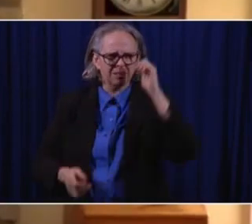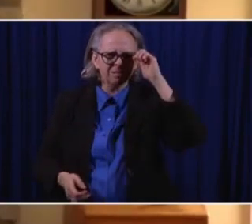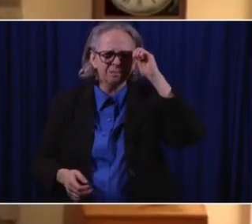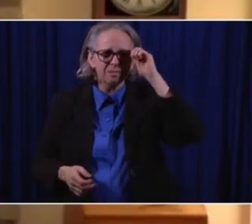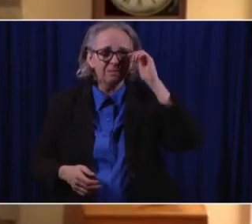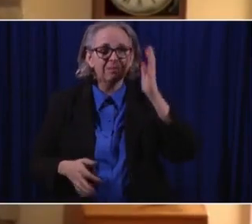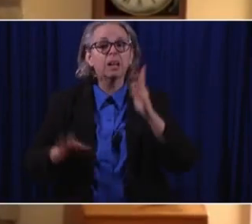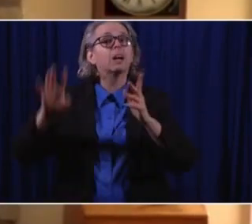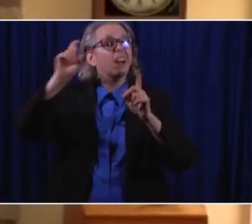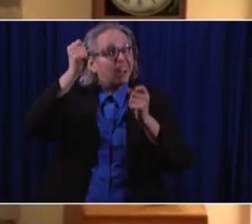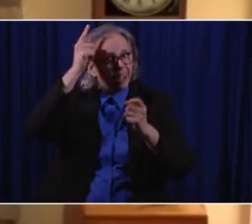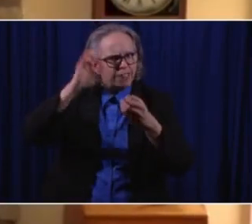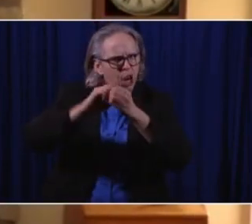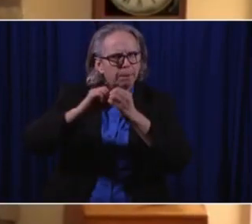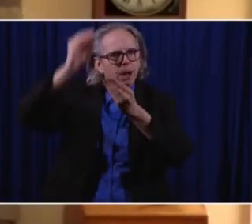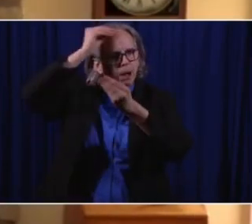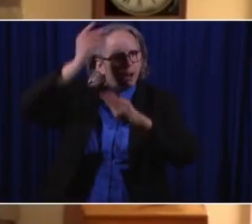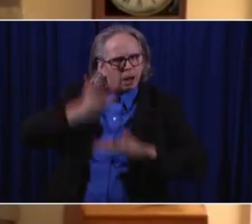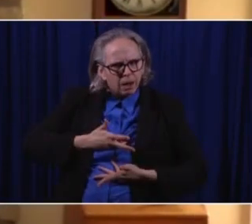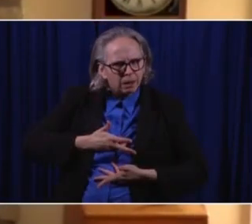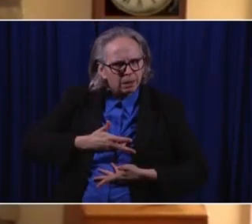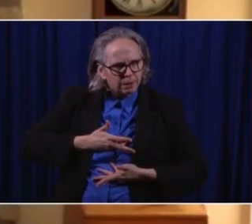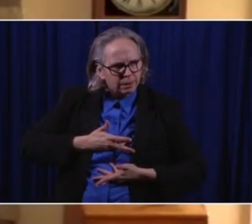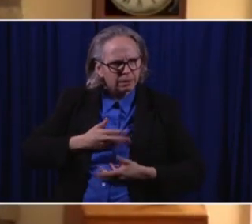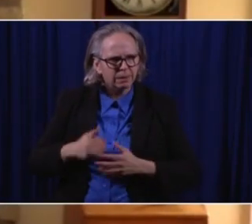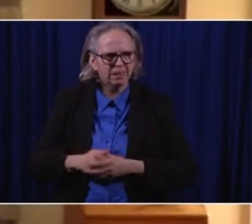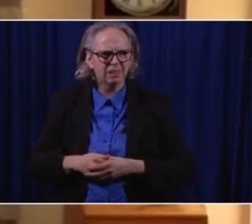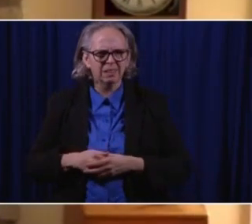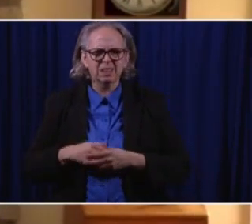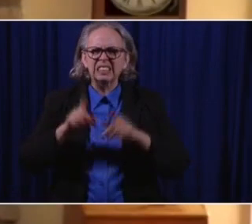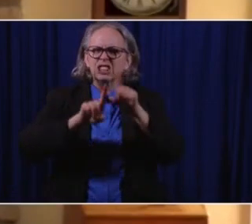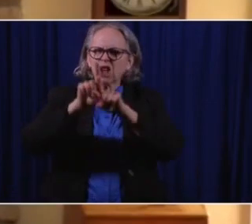start and I want I want to talk about this number. Because. number let me let me explain